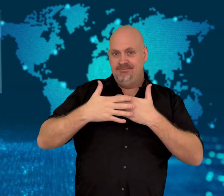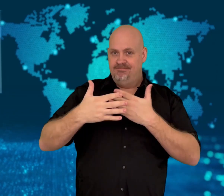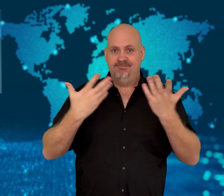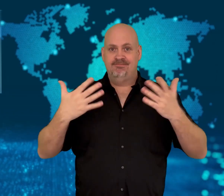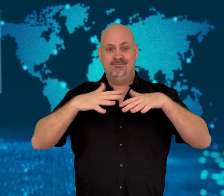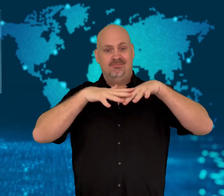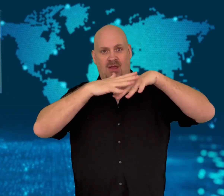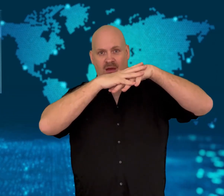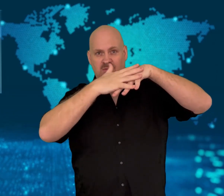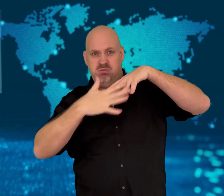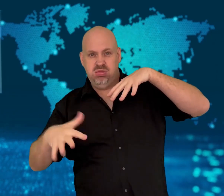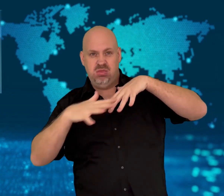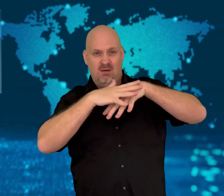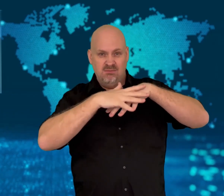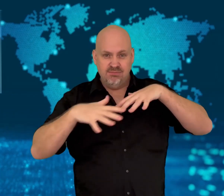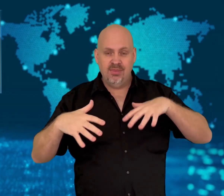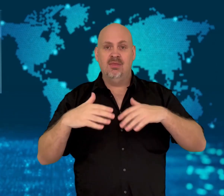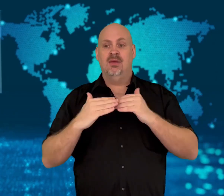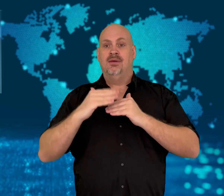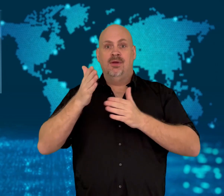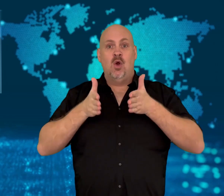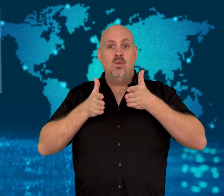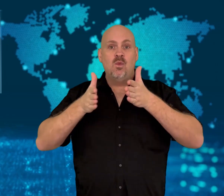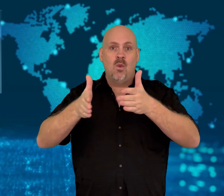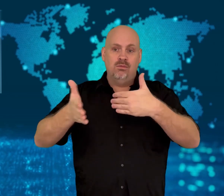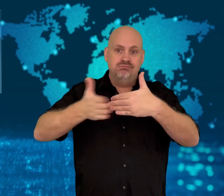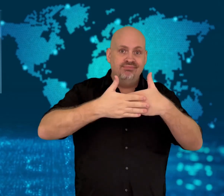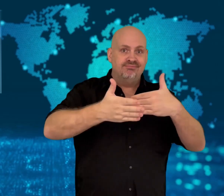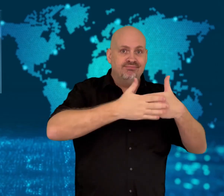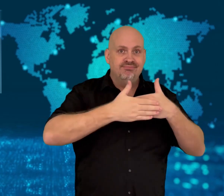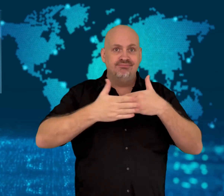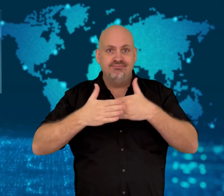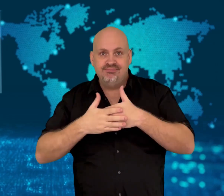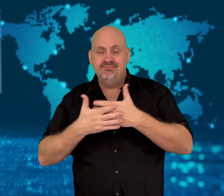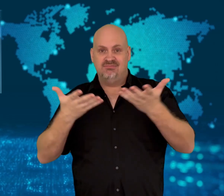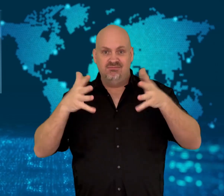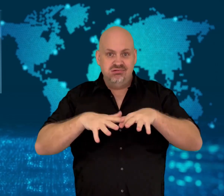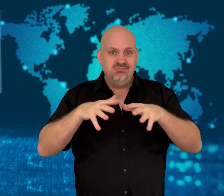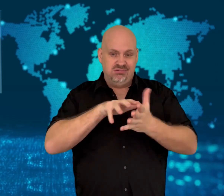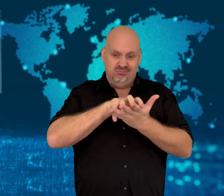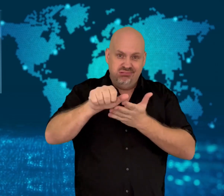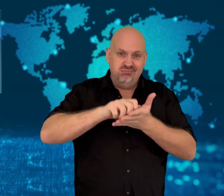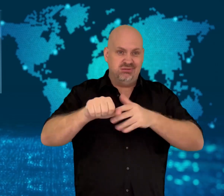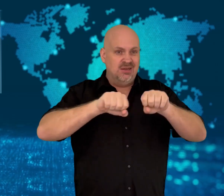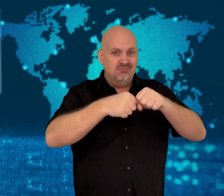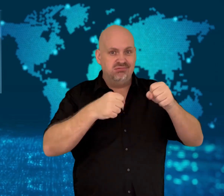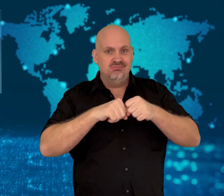Emergency crews have been stressed as they have tried to respond to the storm.